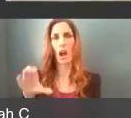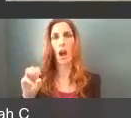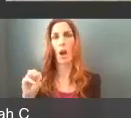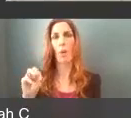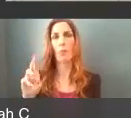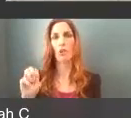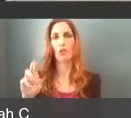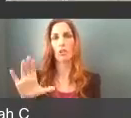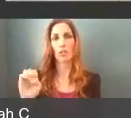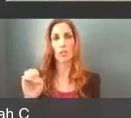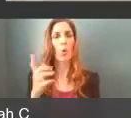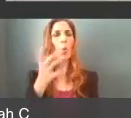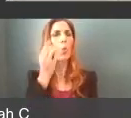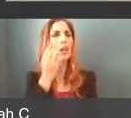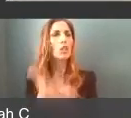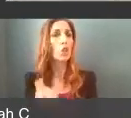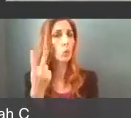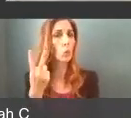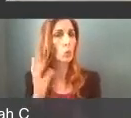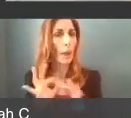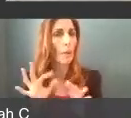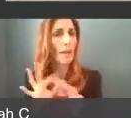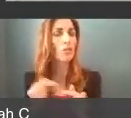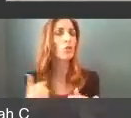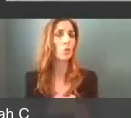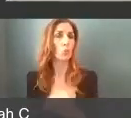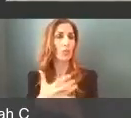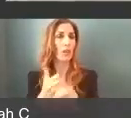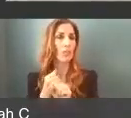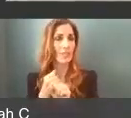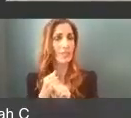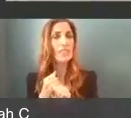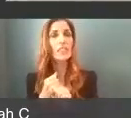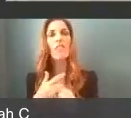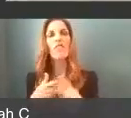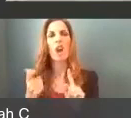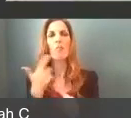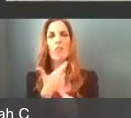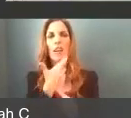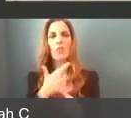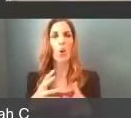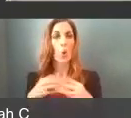two messages that we've received from restaurant owners who received these grants so far.